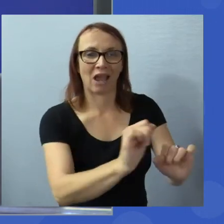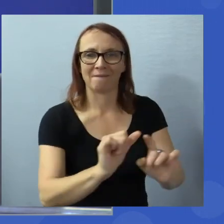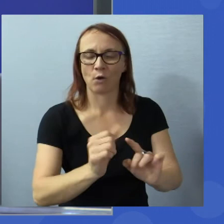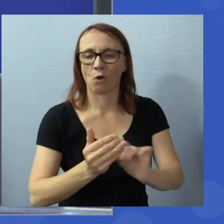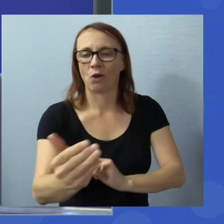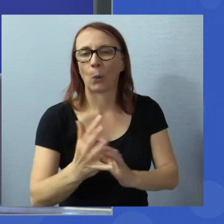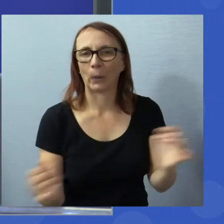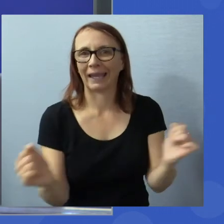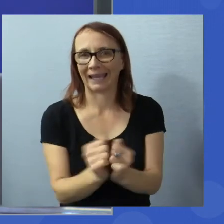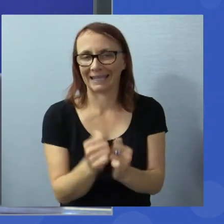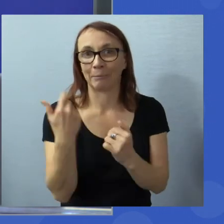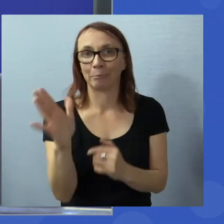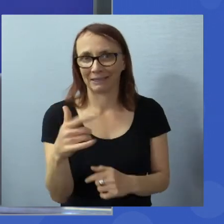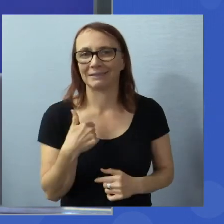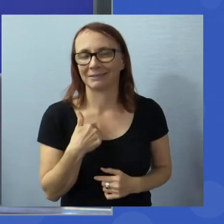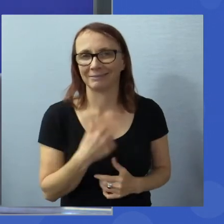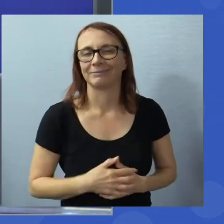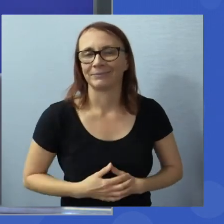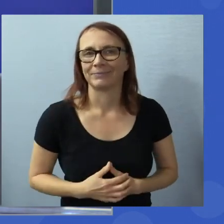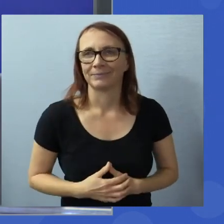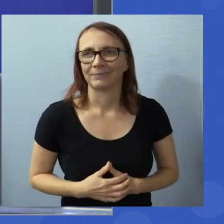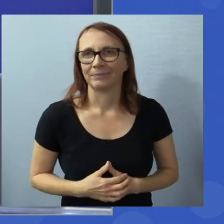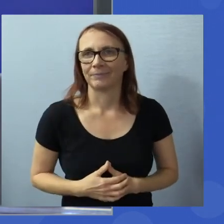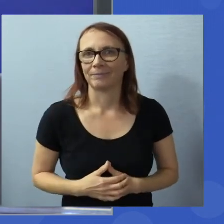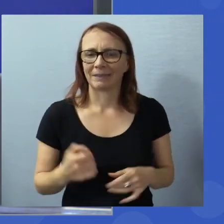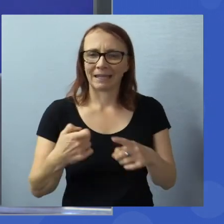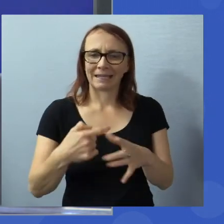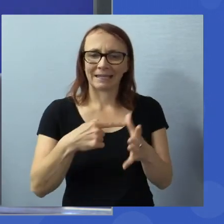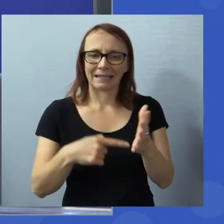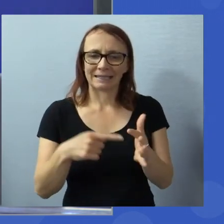think we could I mean Cape mistakenly said at one point we're here for was it